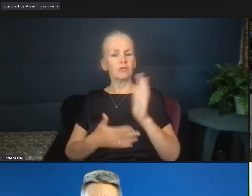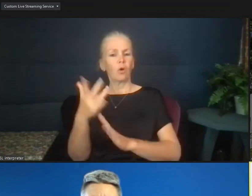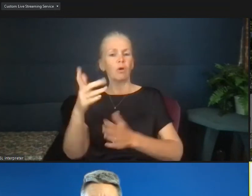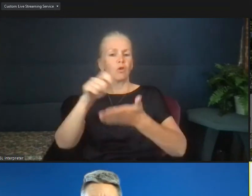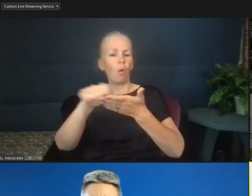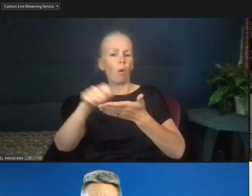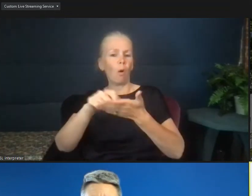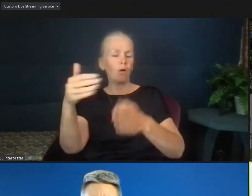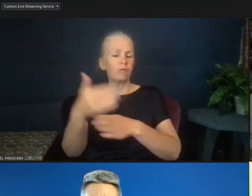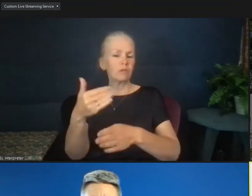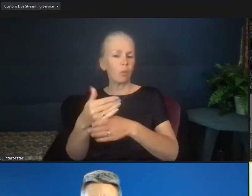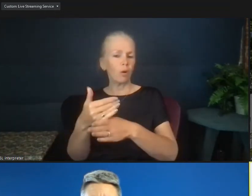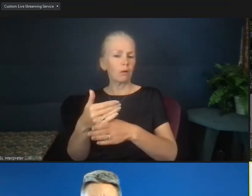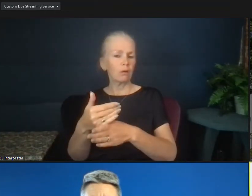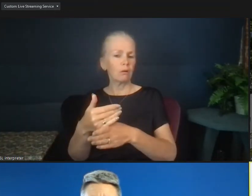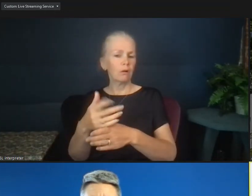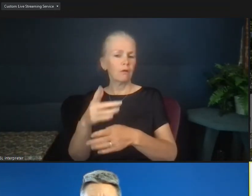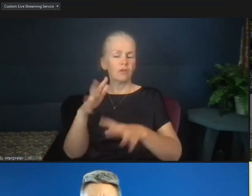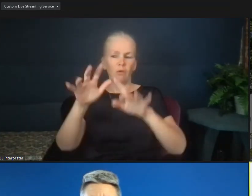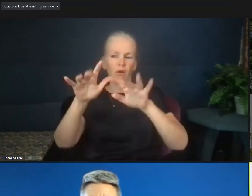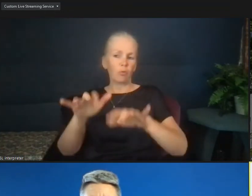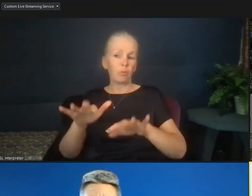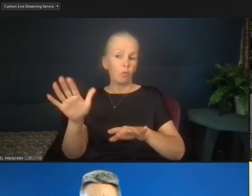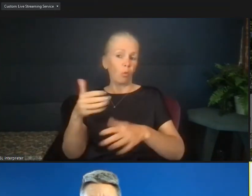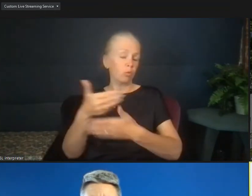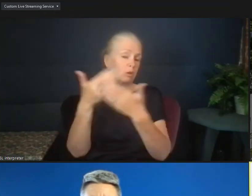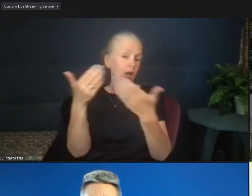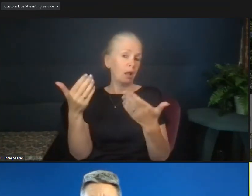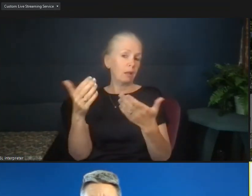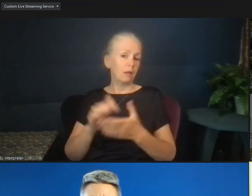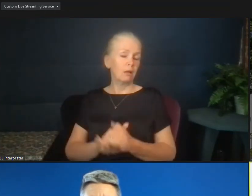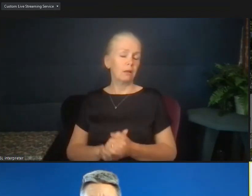and they're just going to be working on a computer. That's the other bit ,is if you're